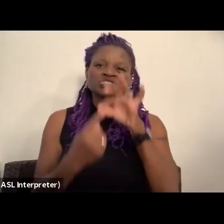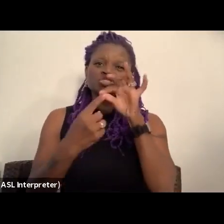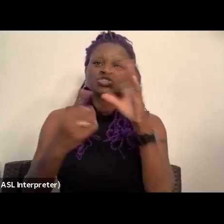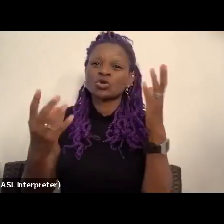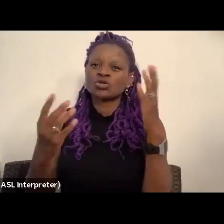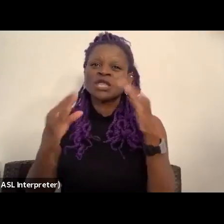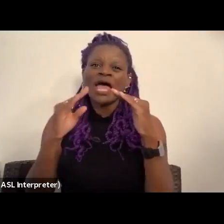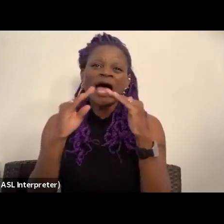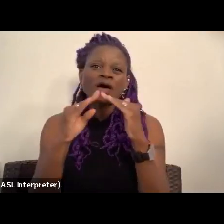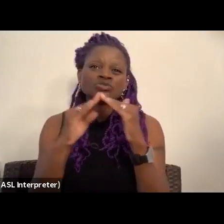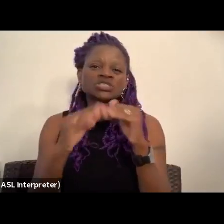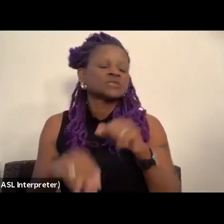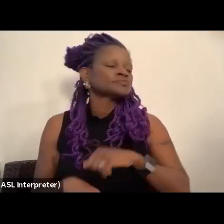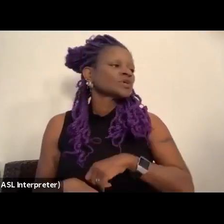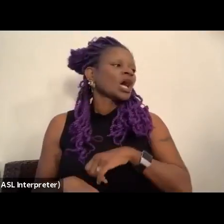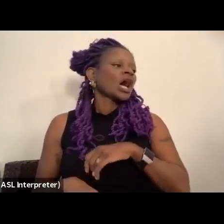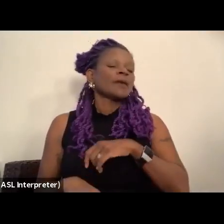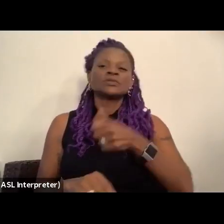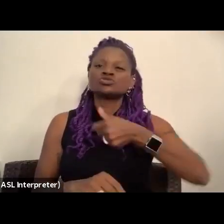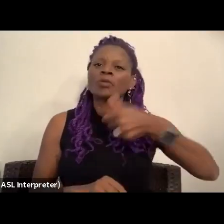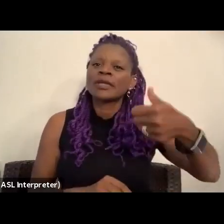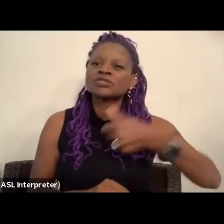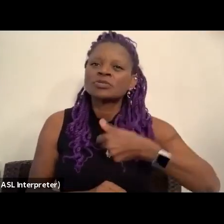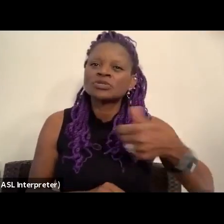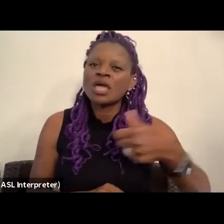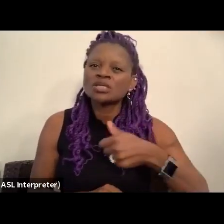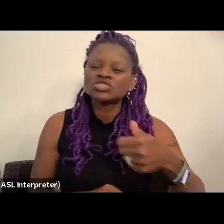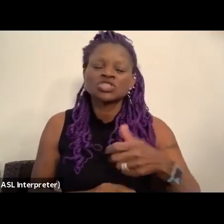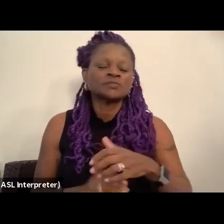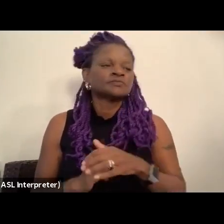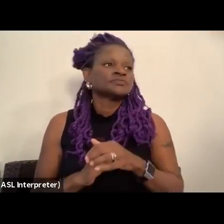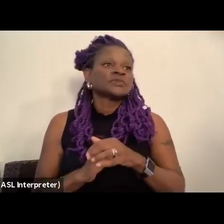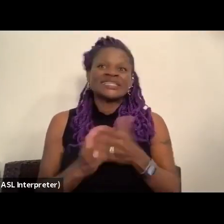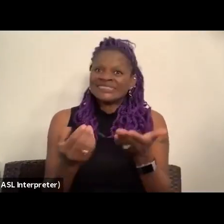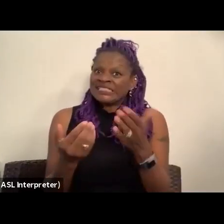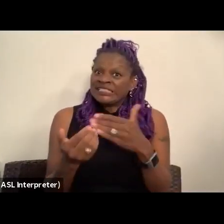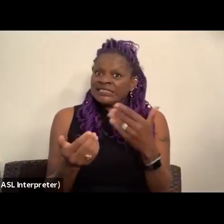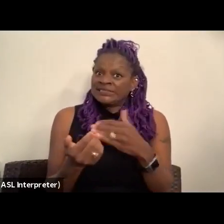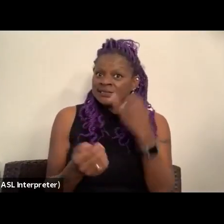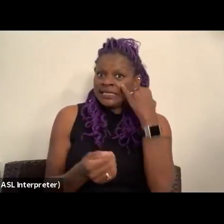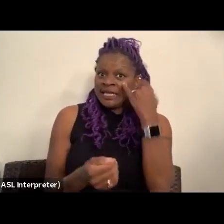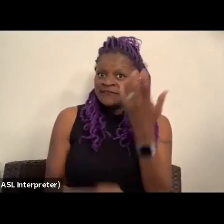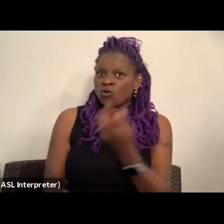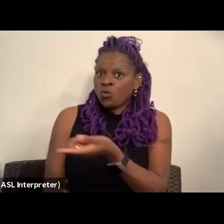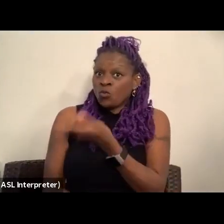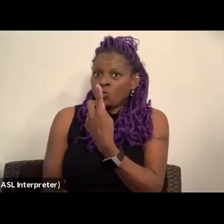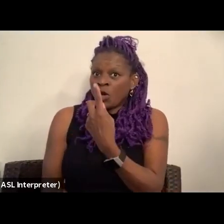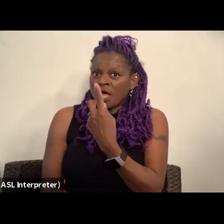vaccine or whatever, it's dependent upon us if that's the one in highest demand to make sure that they have access to that first and foremost.